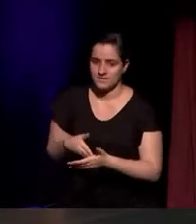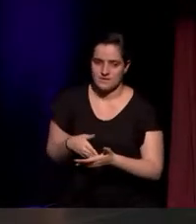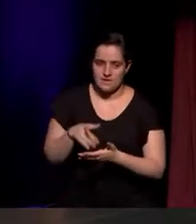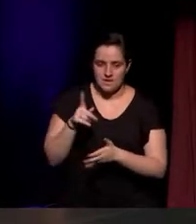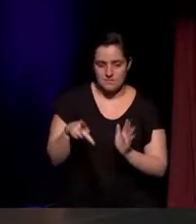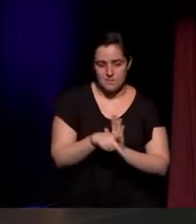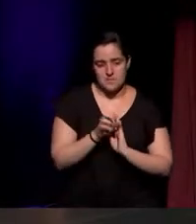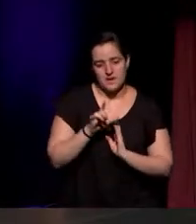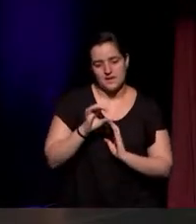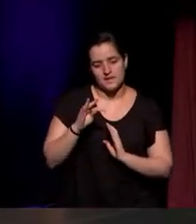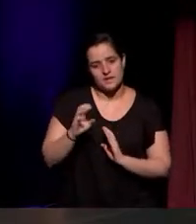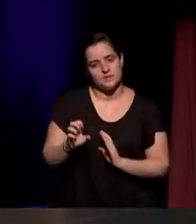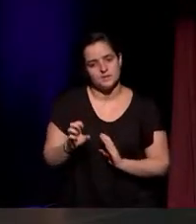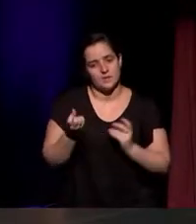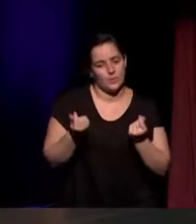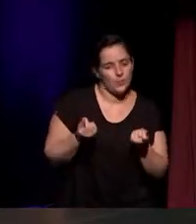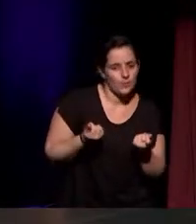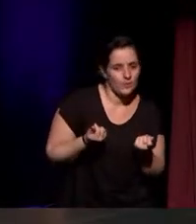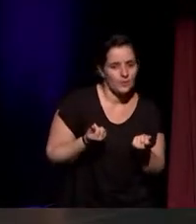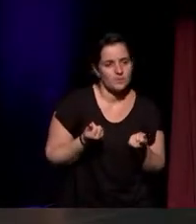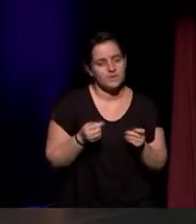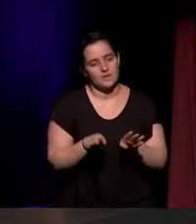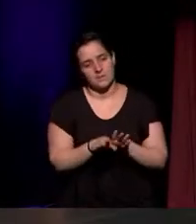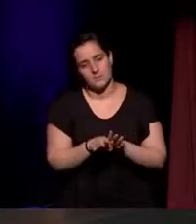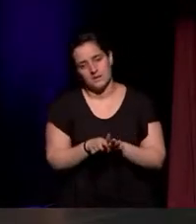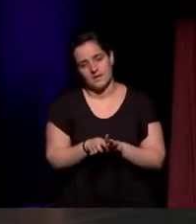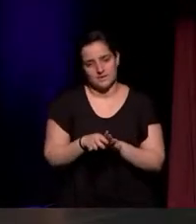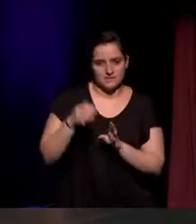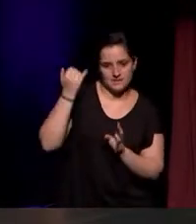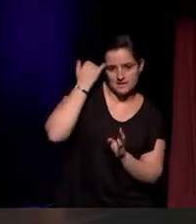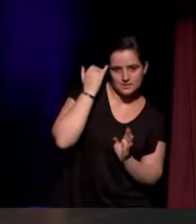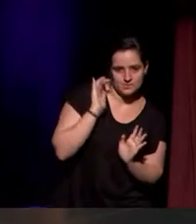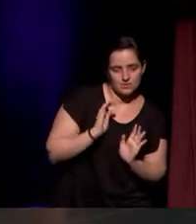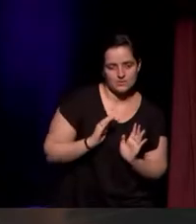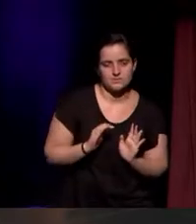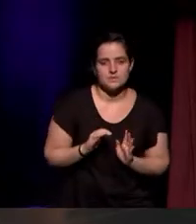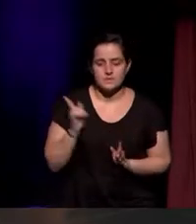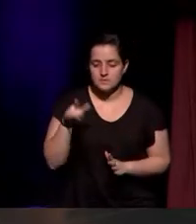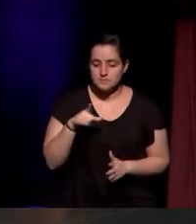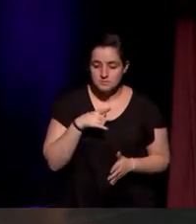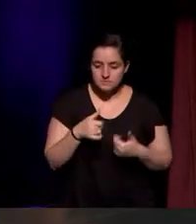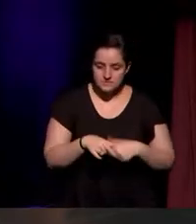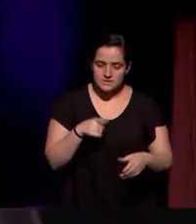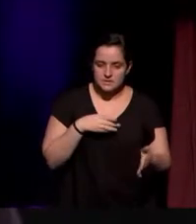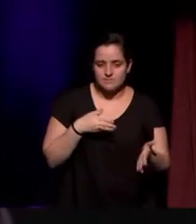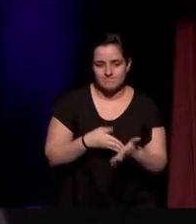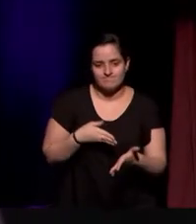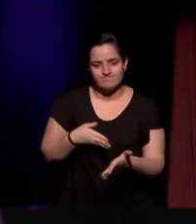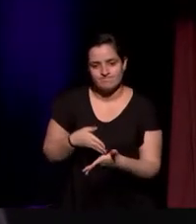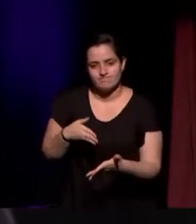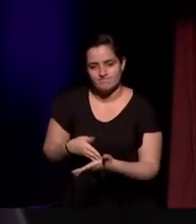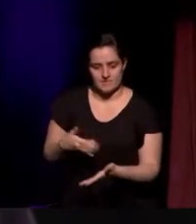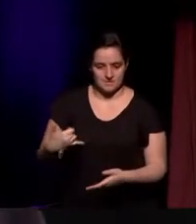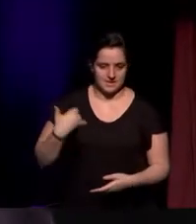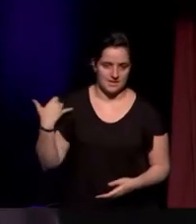both economically and intellectually, is still restricted to an age group, I mean,